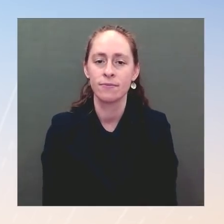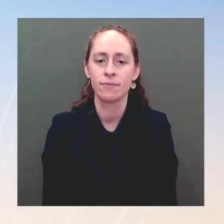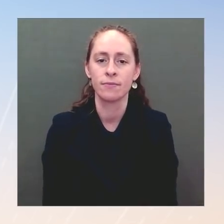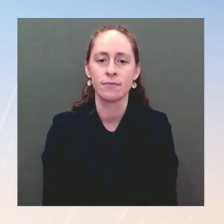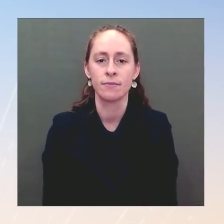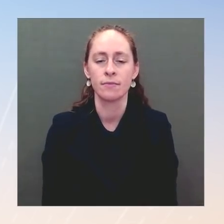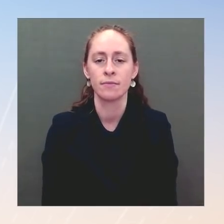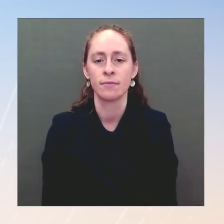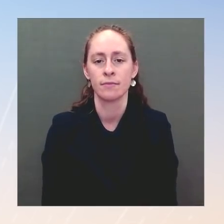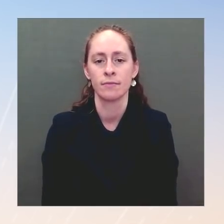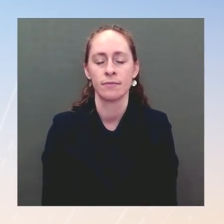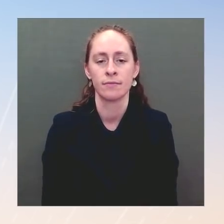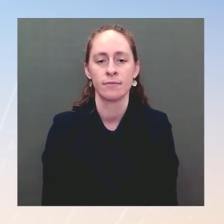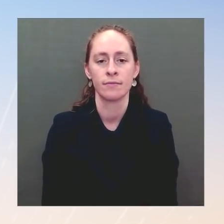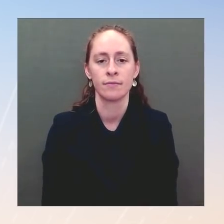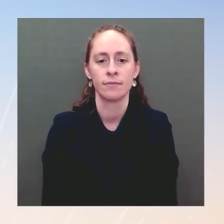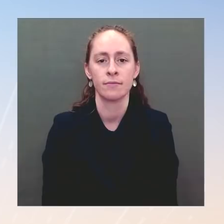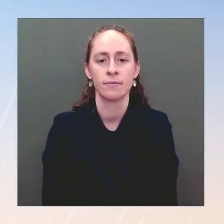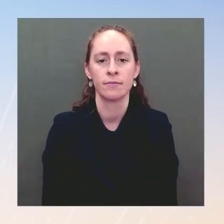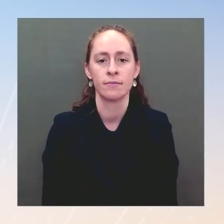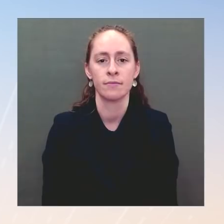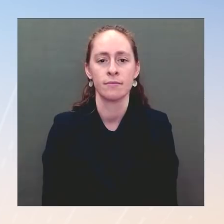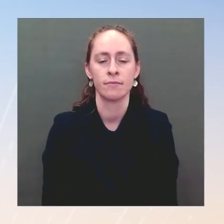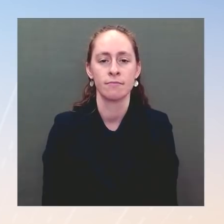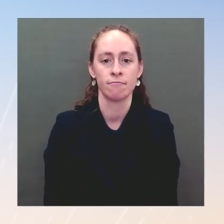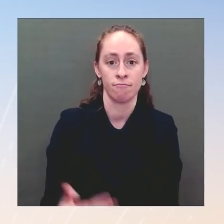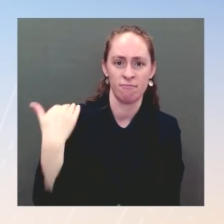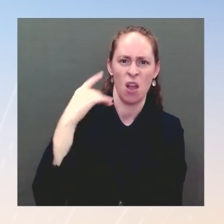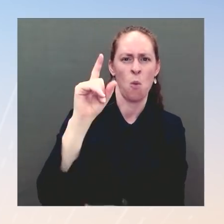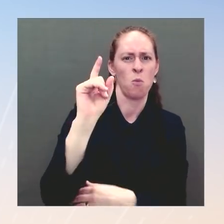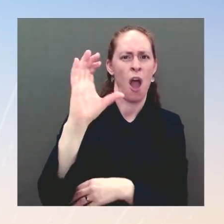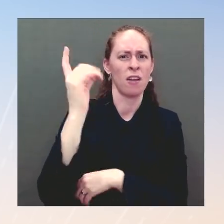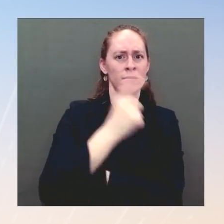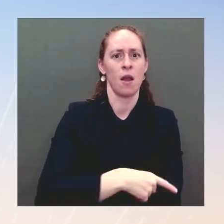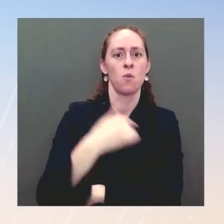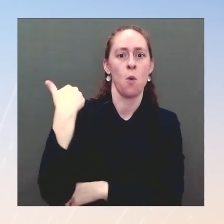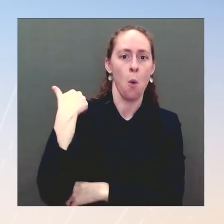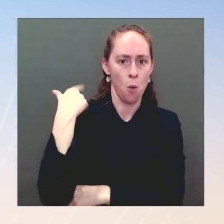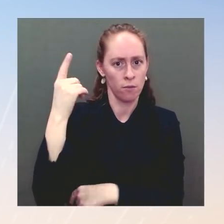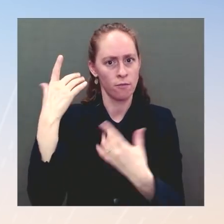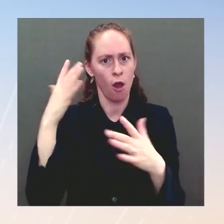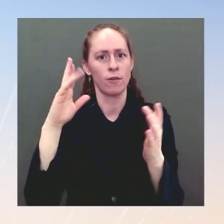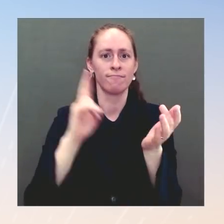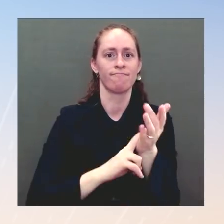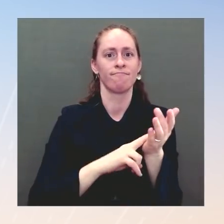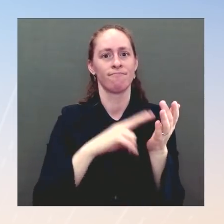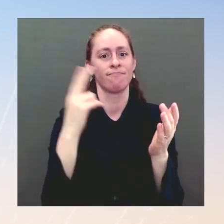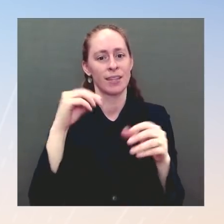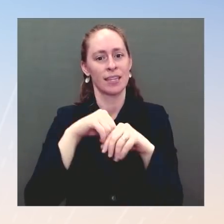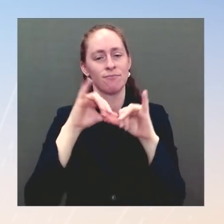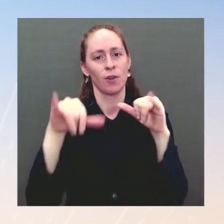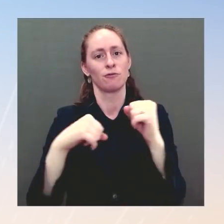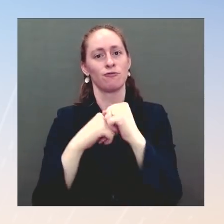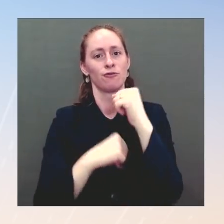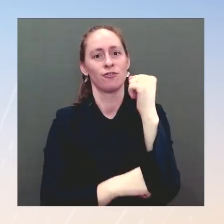In the past 100 days, we've hit the ground running, rolling out nearly $100 billion worth of programs and funding to state and local governments.